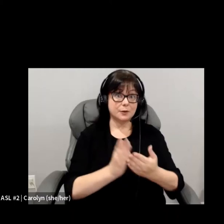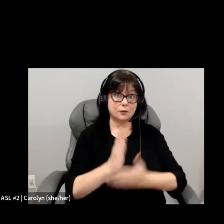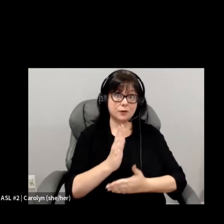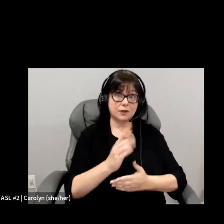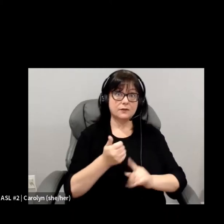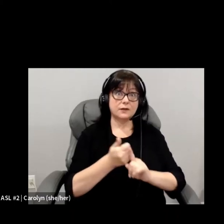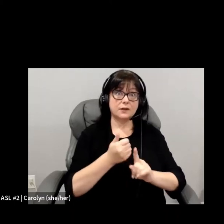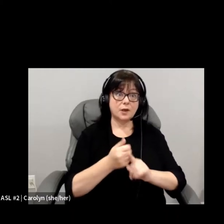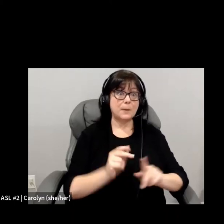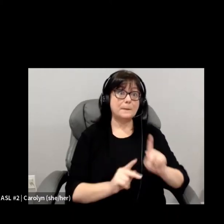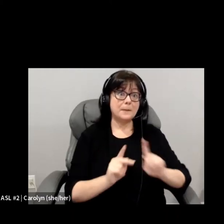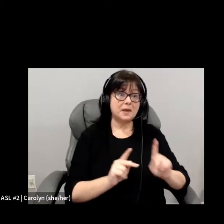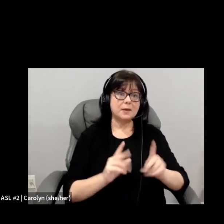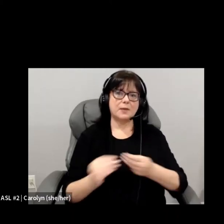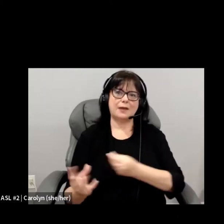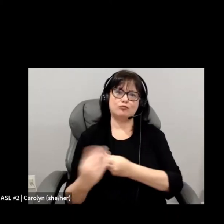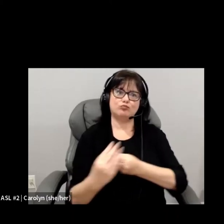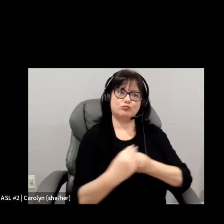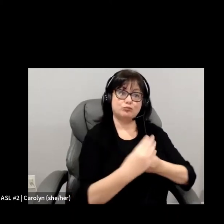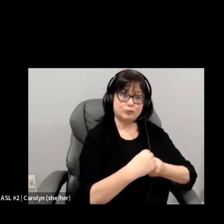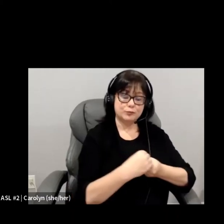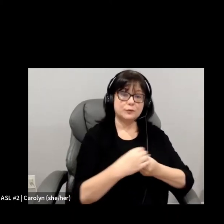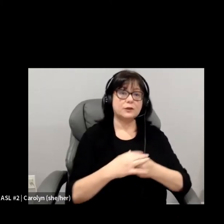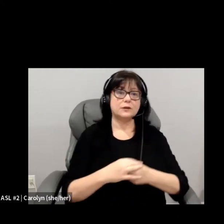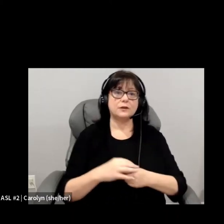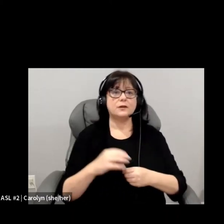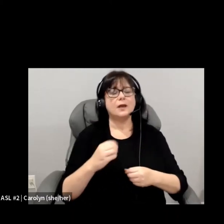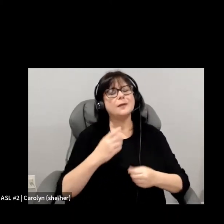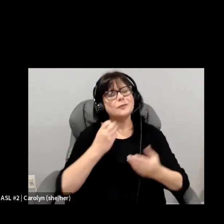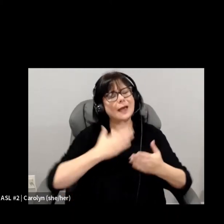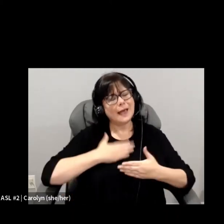I AM SO PLEASED I AM NOT SAYING GOOD-BYE.